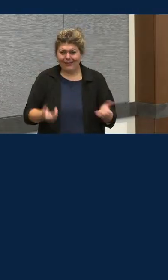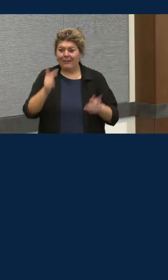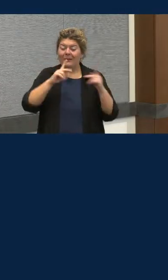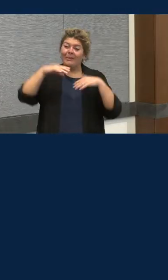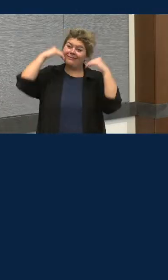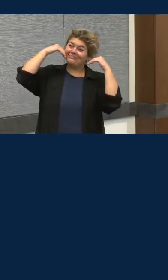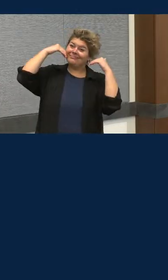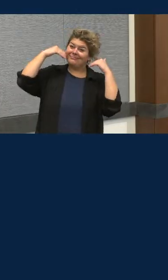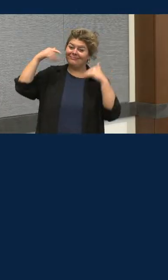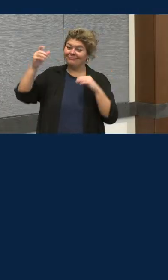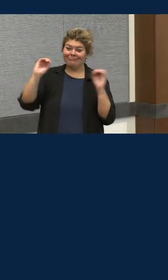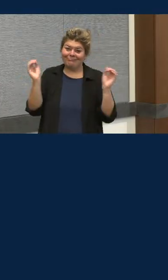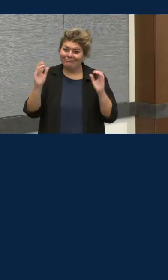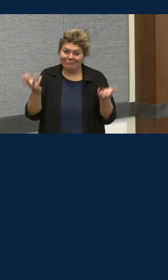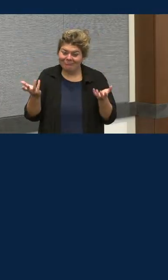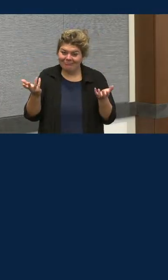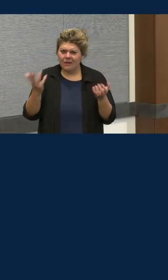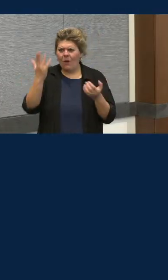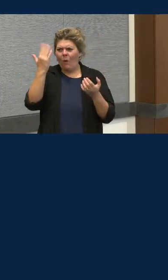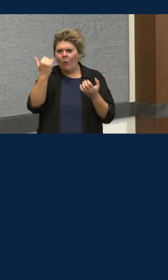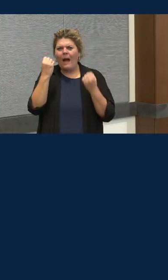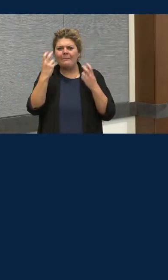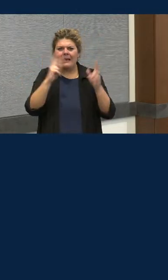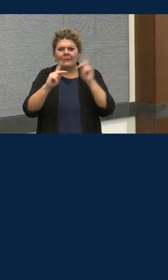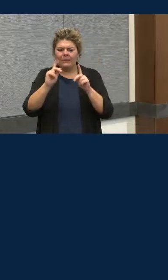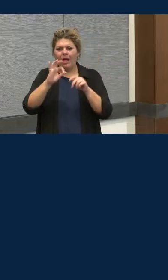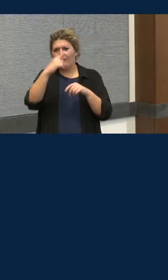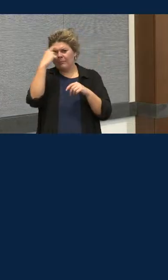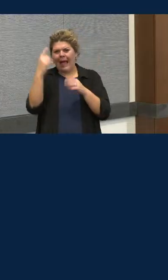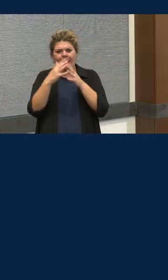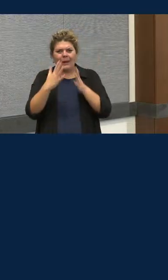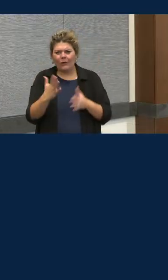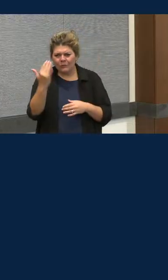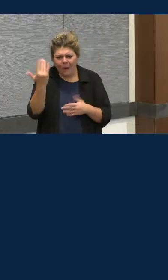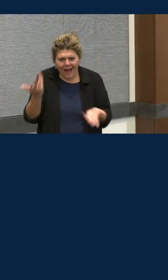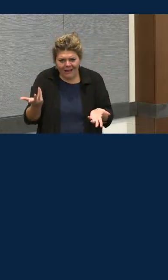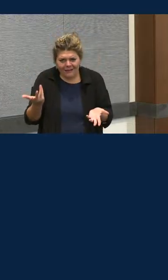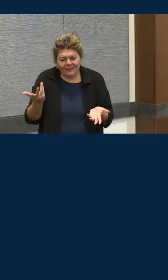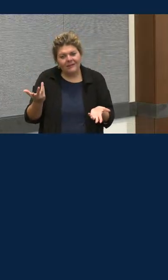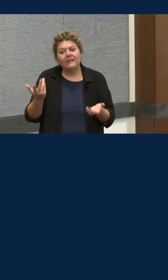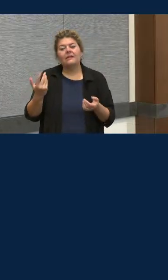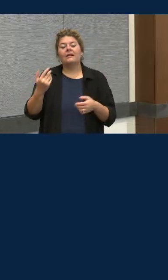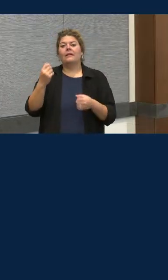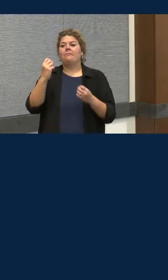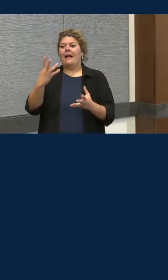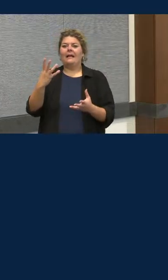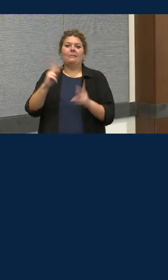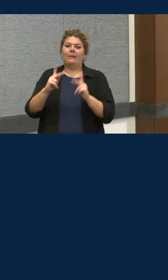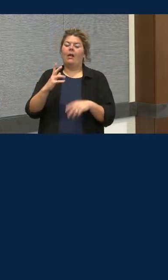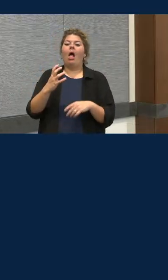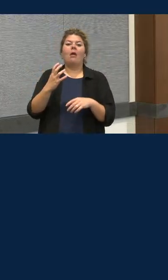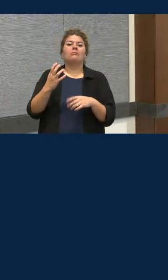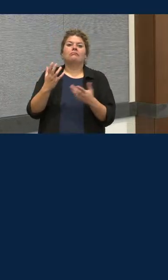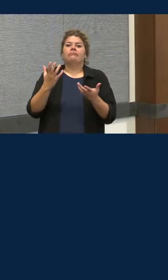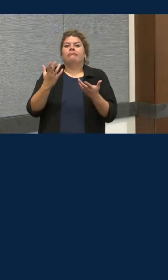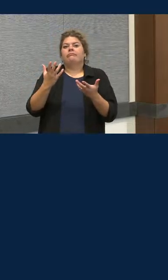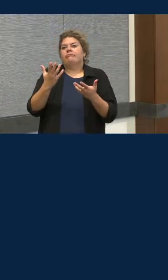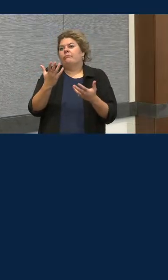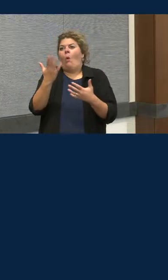people smiling and why were there so many pictures of Black